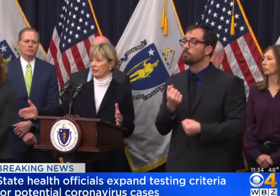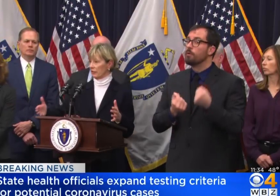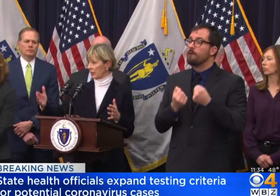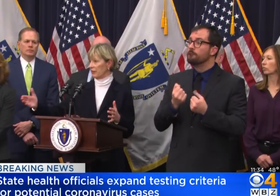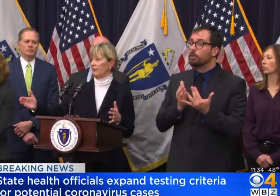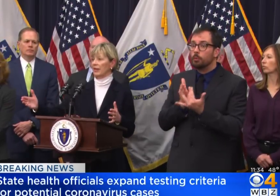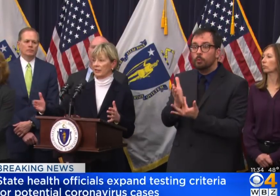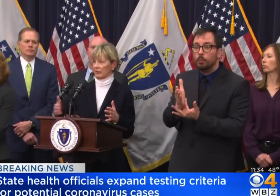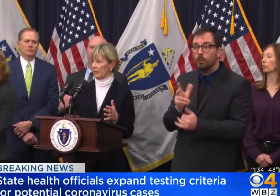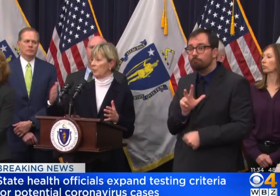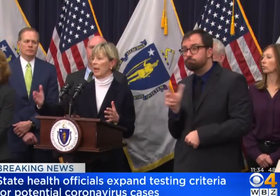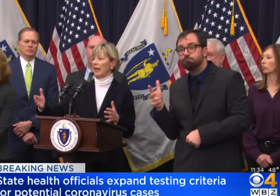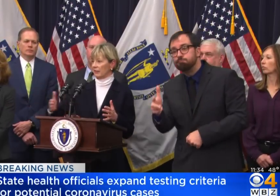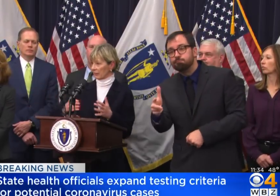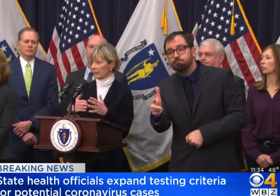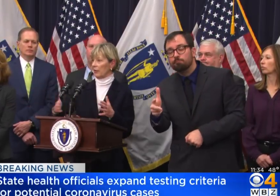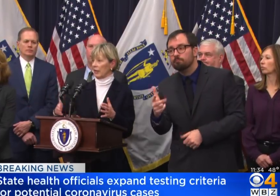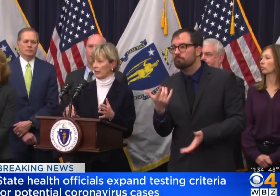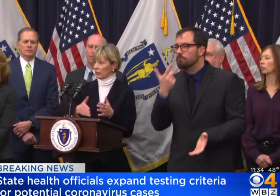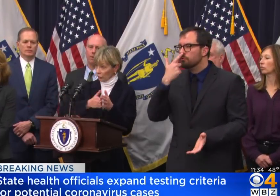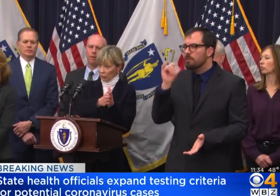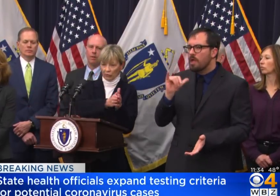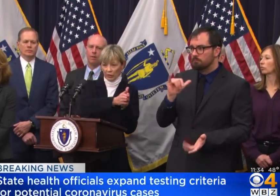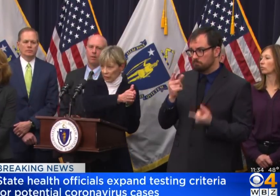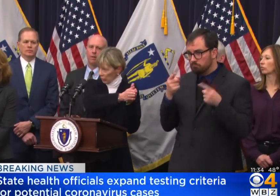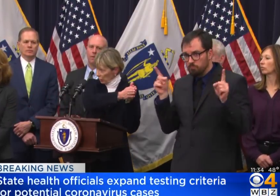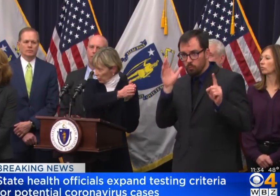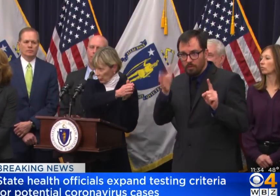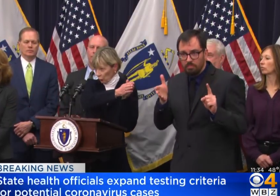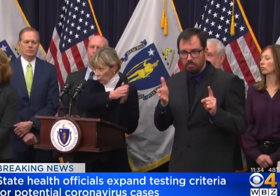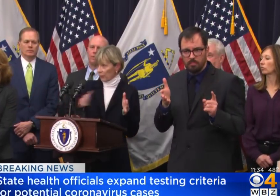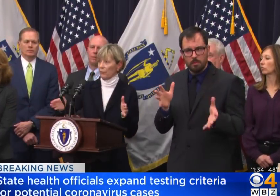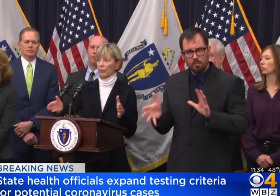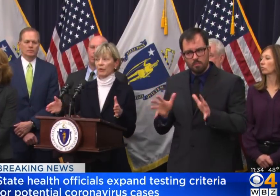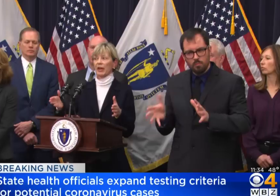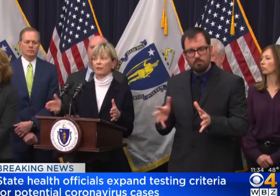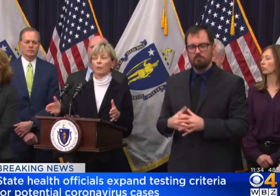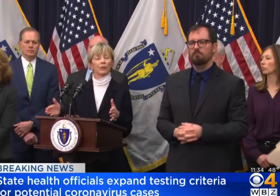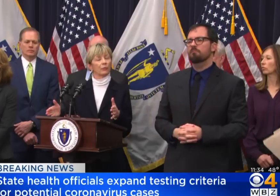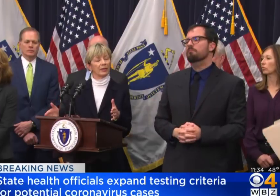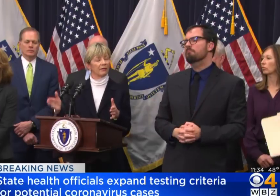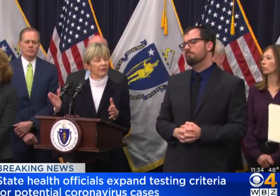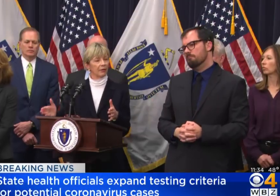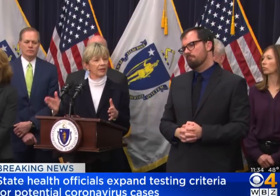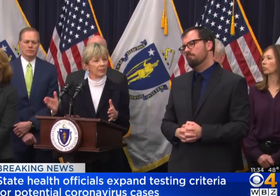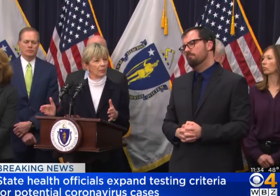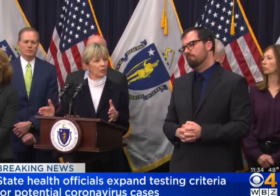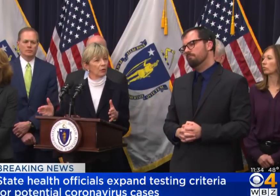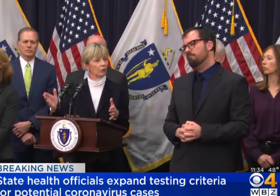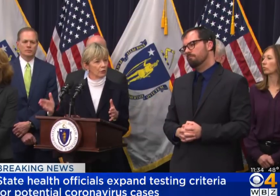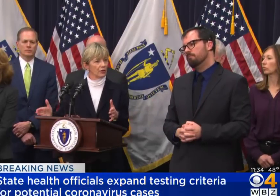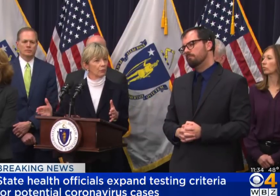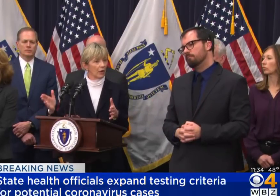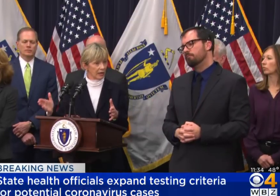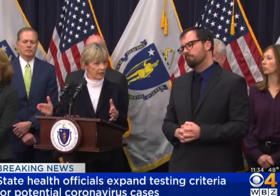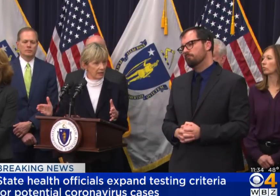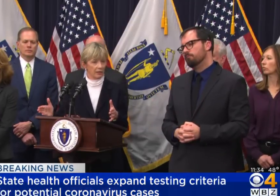TESTING, RIGHT? WE'LL DO A WHOLE, WHAT DOES THAT NEED TO LOOK LIKE? WHAT ARE THE SUPPLY CHAIN VULNERABILITIES, DISINFECTANTS,